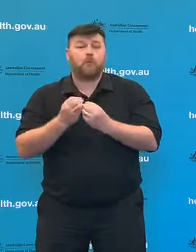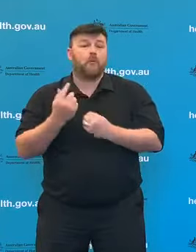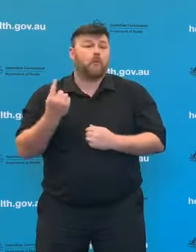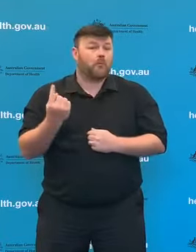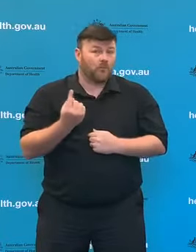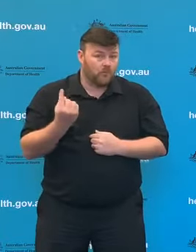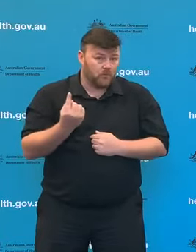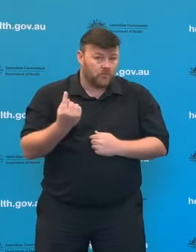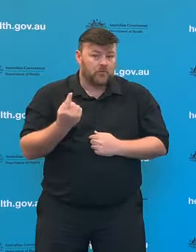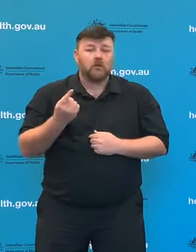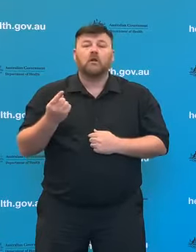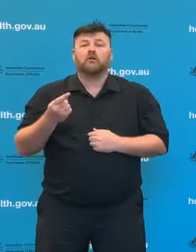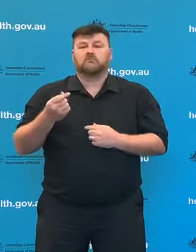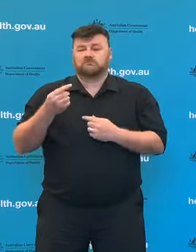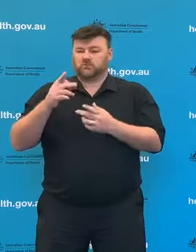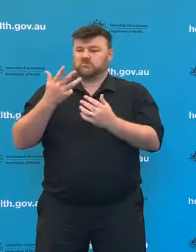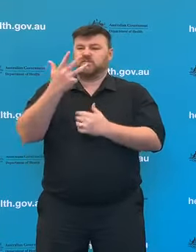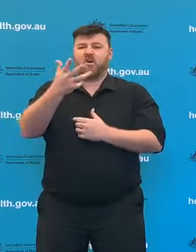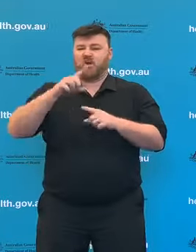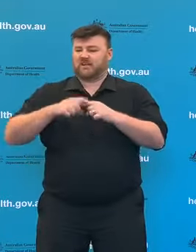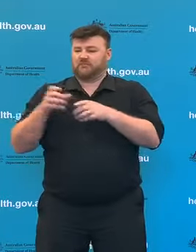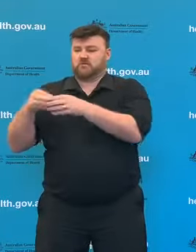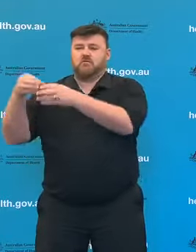linked to known clusters. We've also seen two